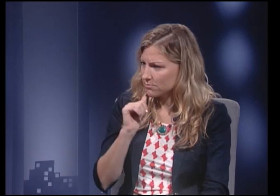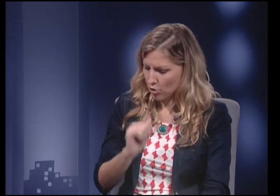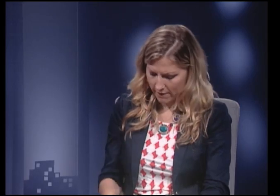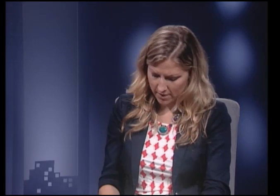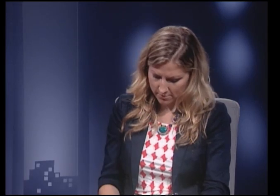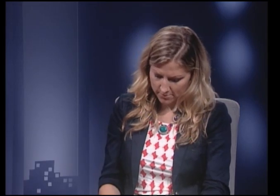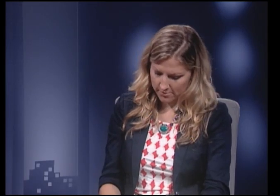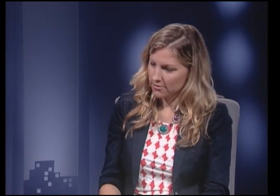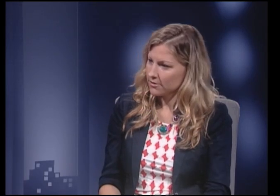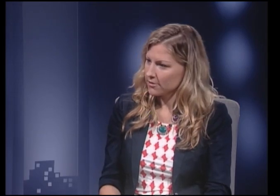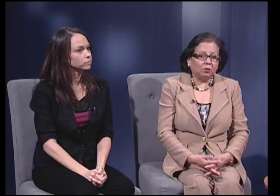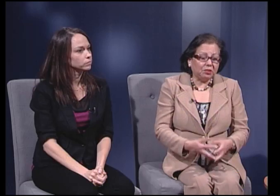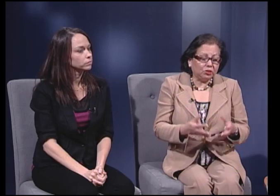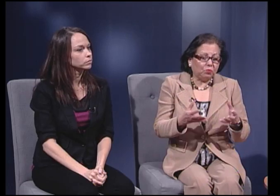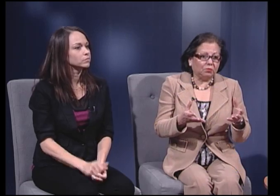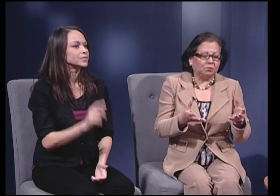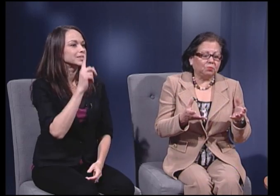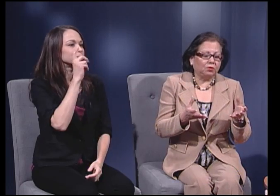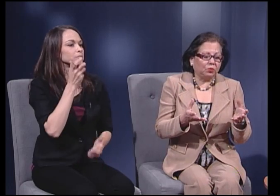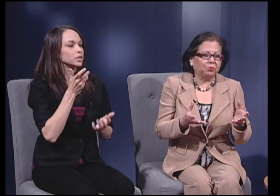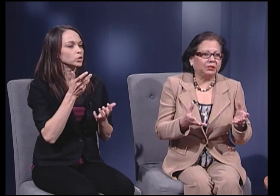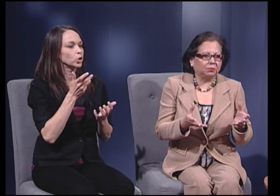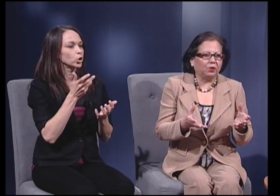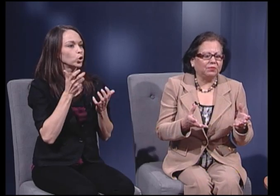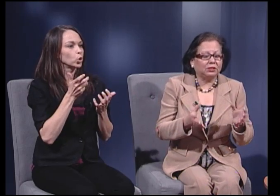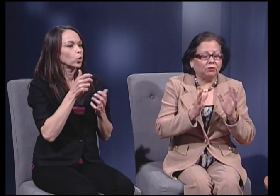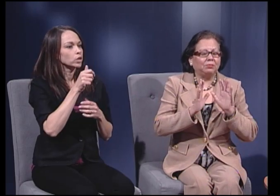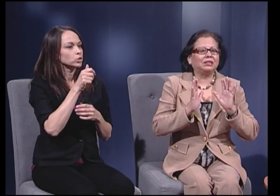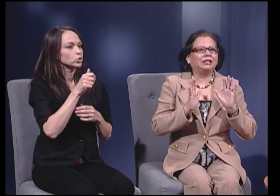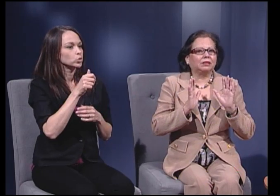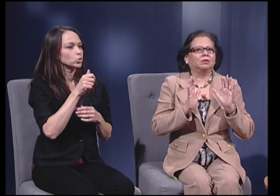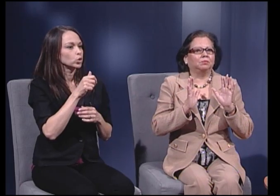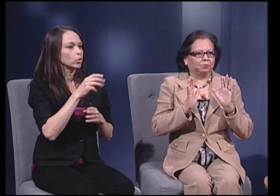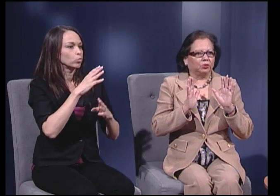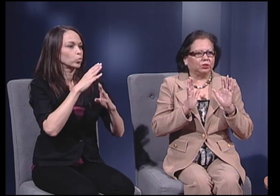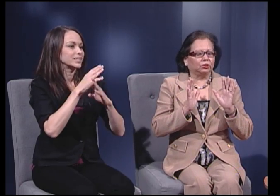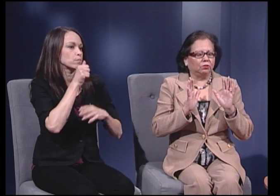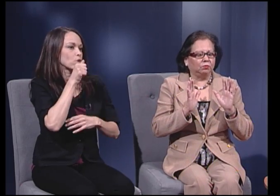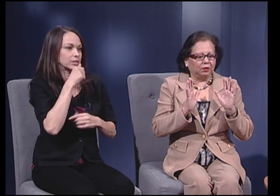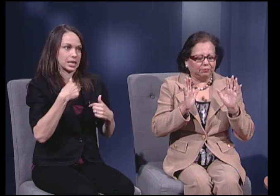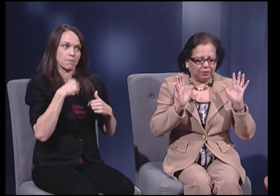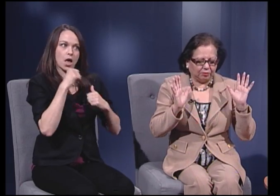Why is it private? Well, because you want-- you want to protect the privacy. Now, I'm not a tech person so, you know,